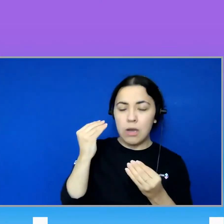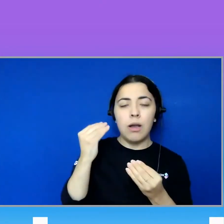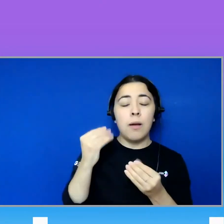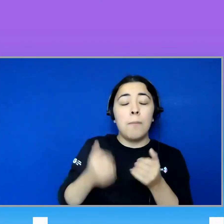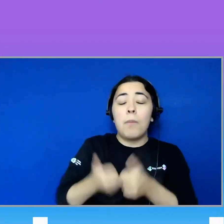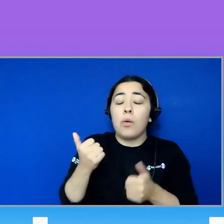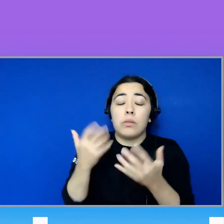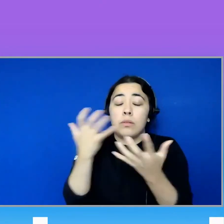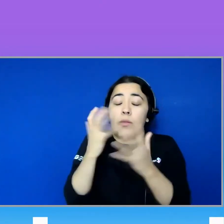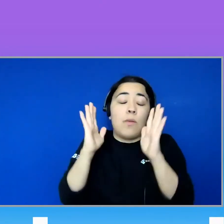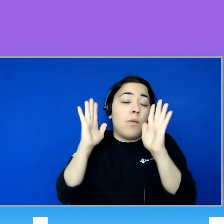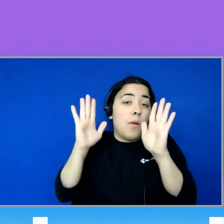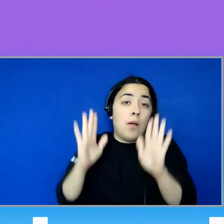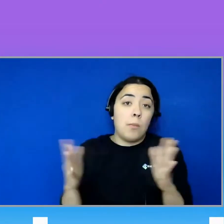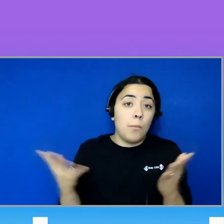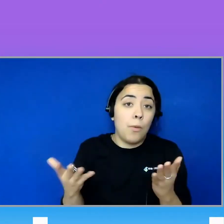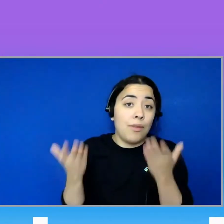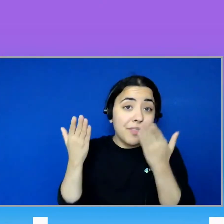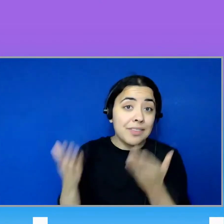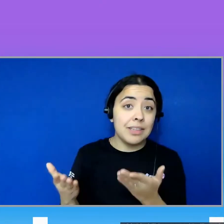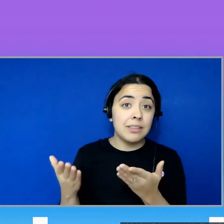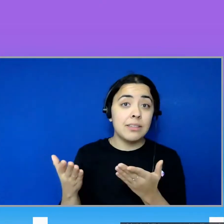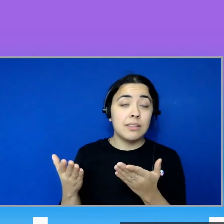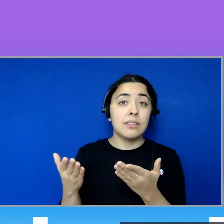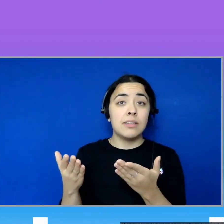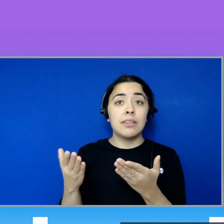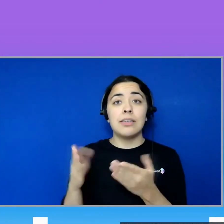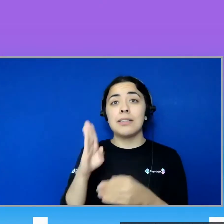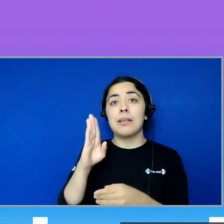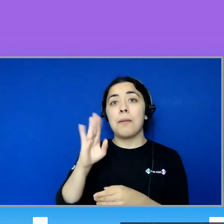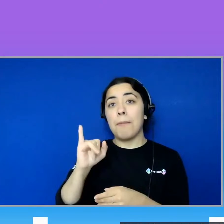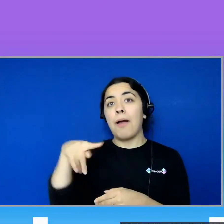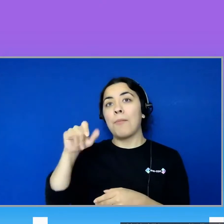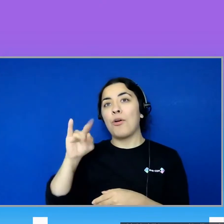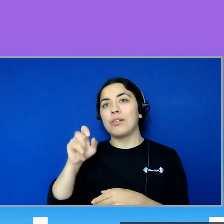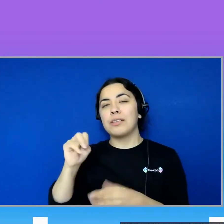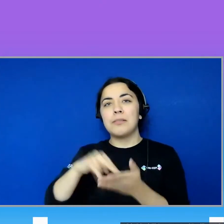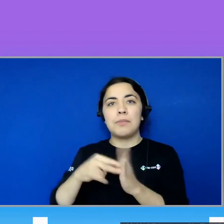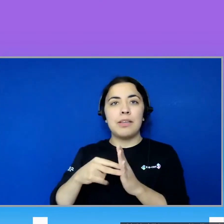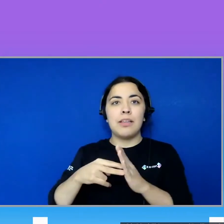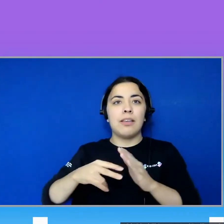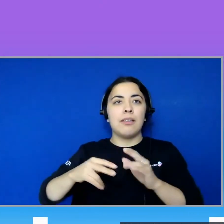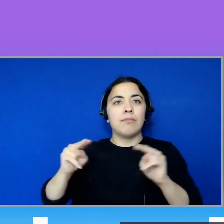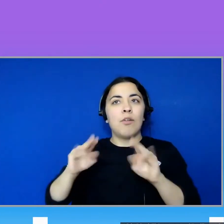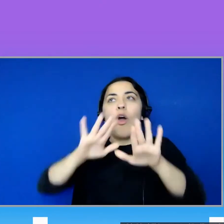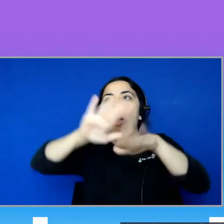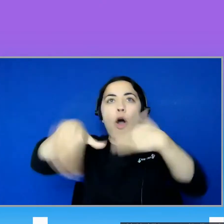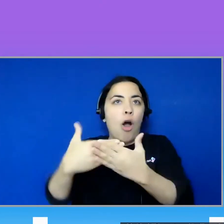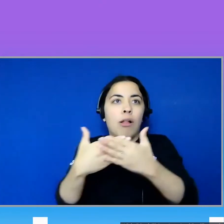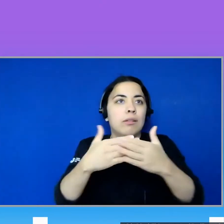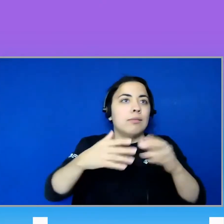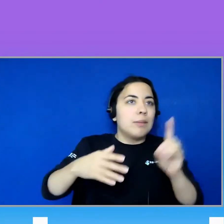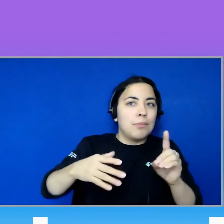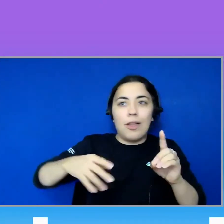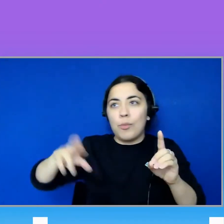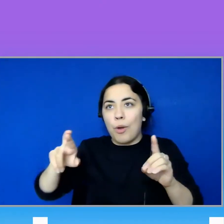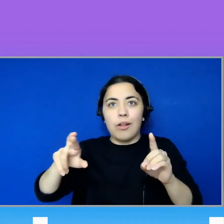stunning is that this was a